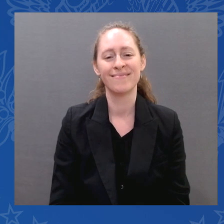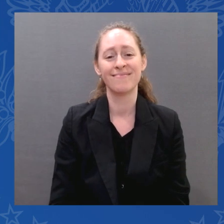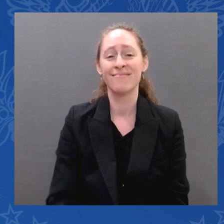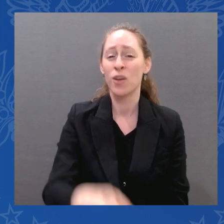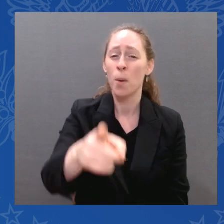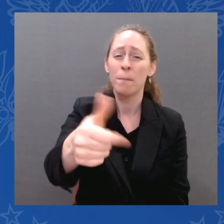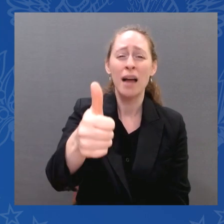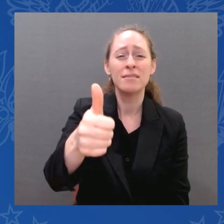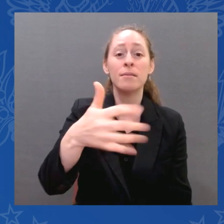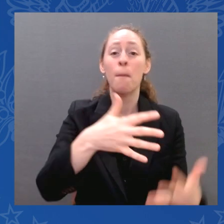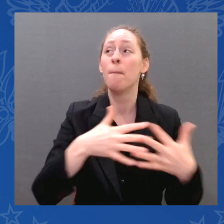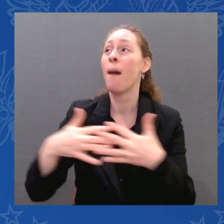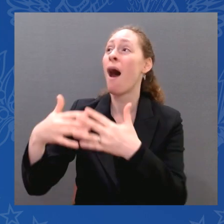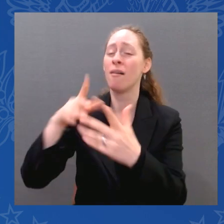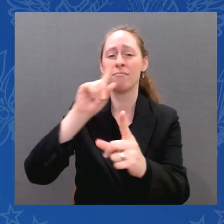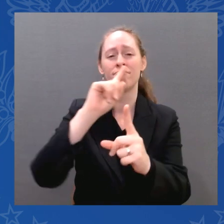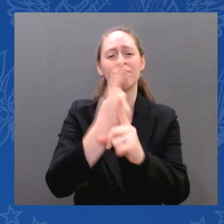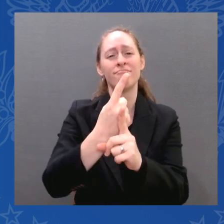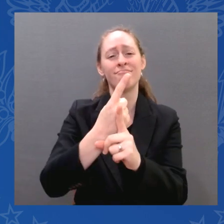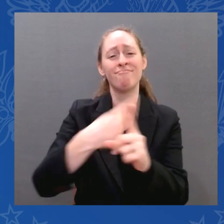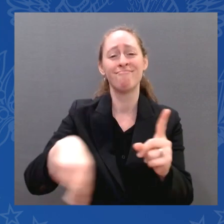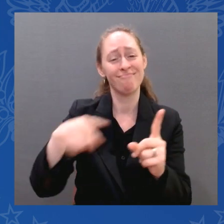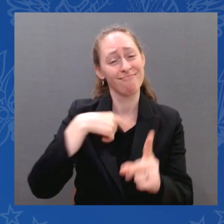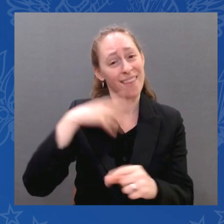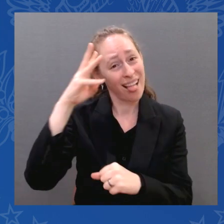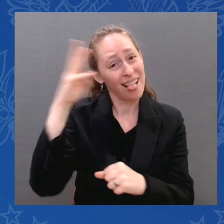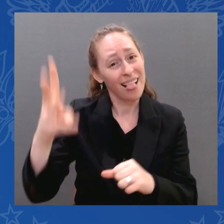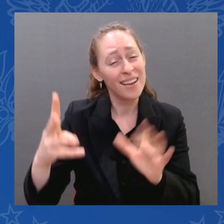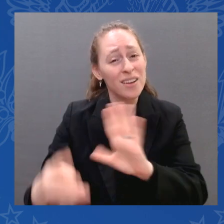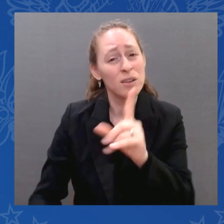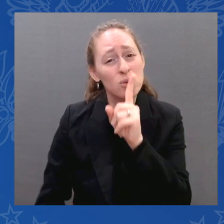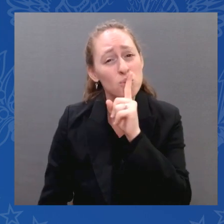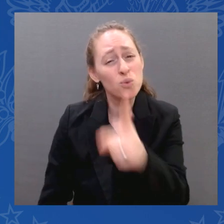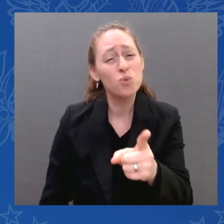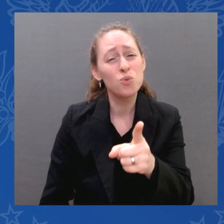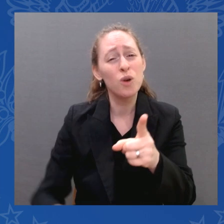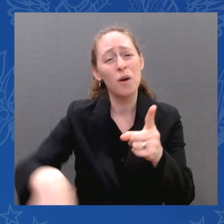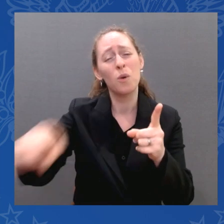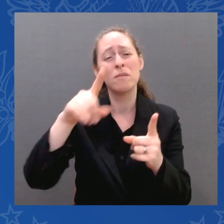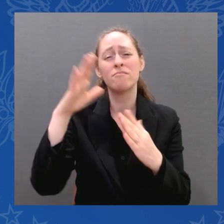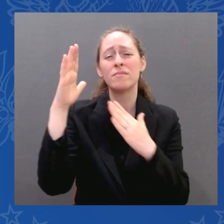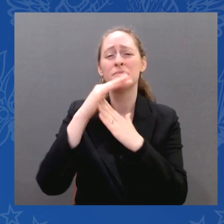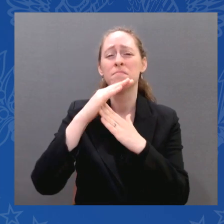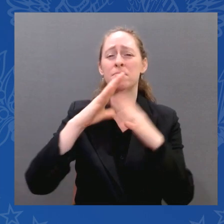You embody the soul and the spirit of the nation. As I like to say, you're the very spine of America.